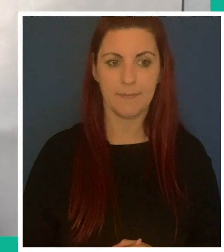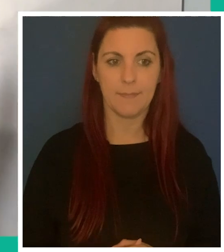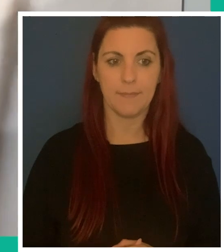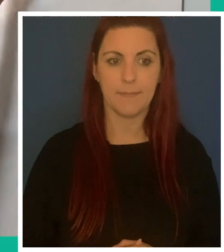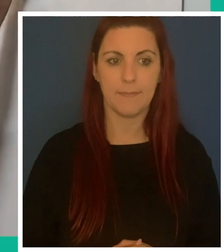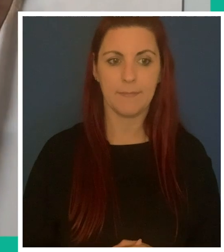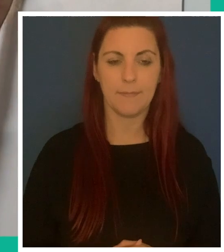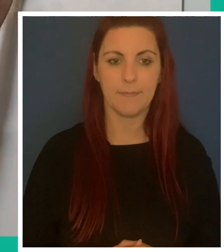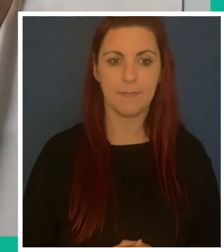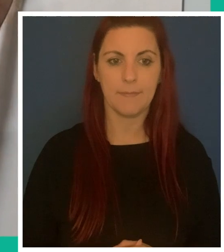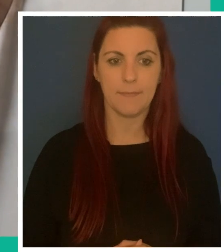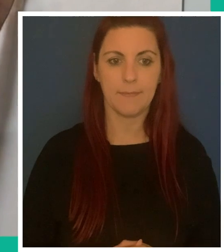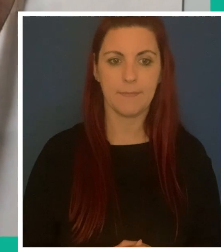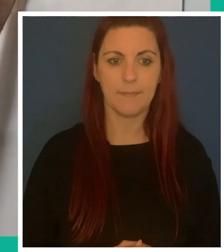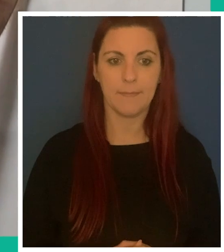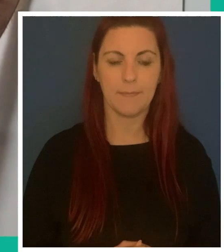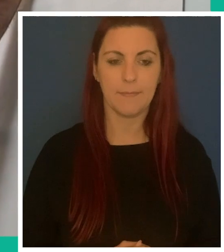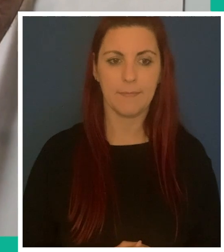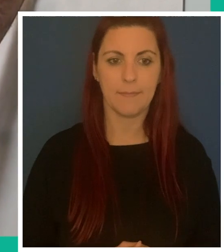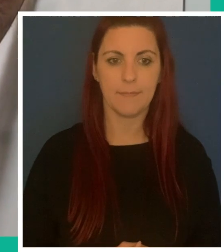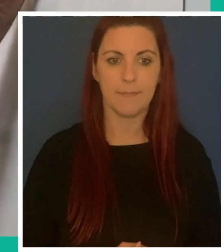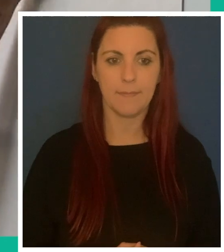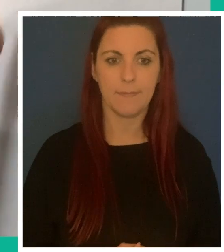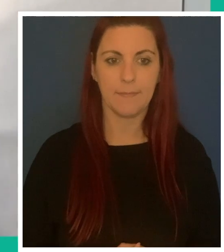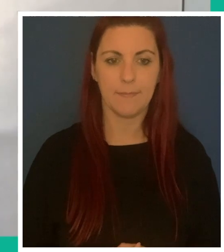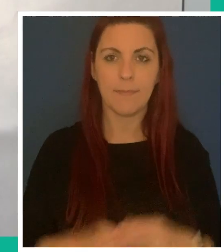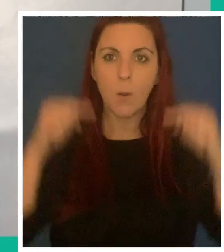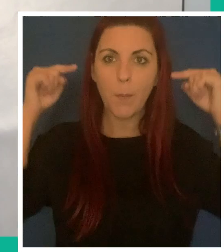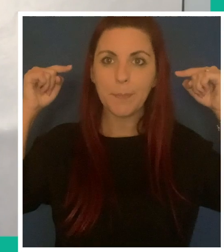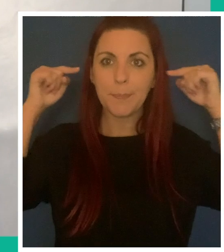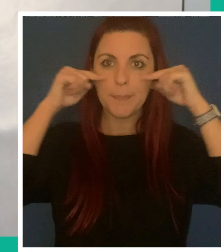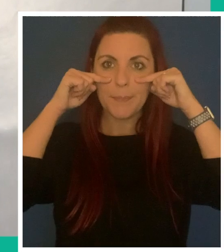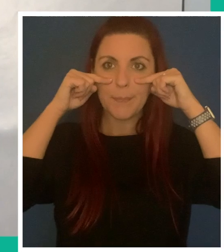And then I'm going to join up this line from here to the bottom of her eye, okay.